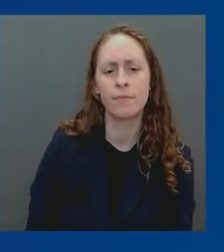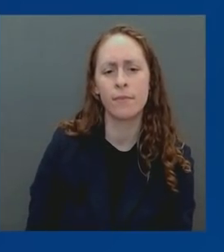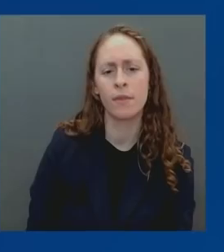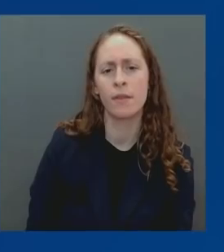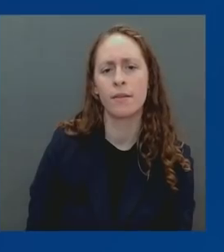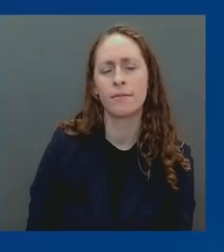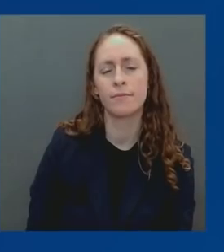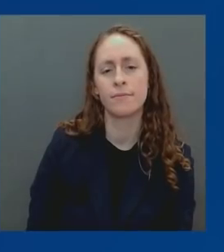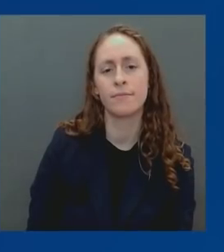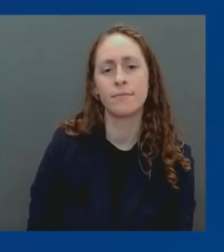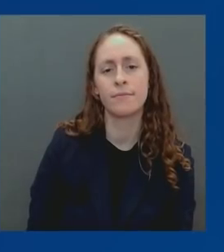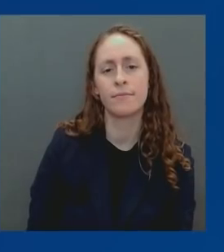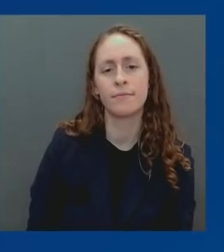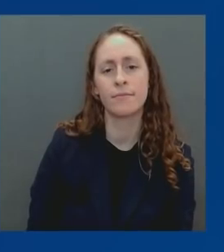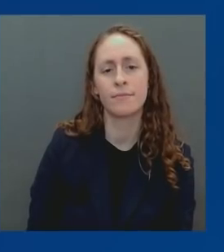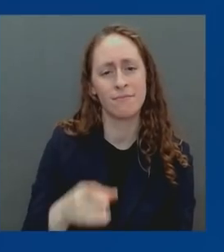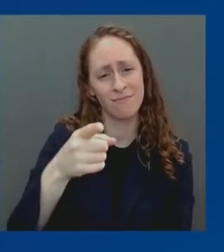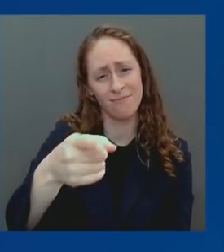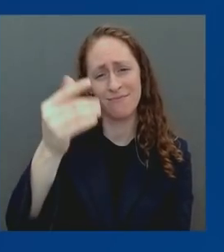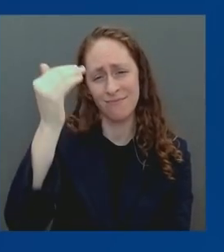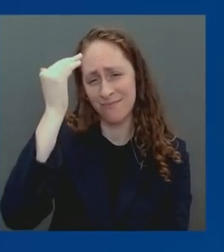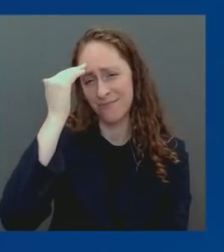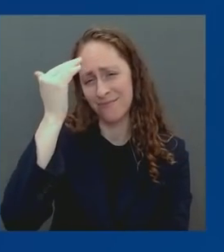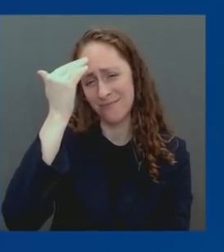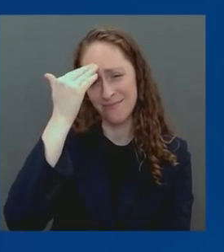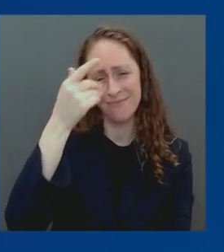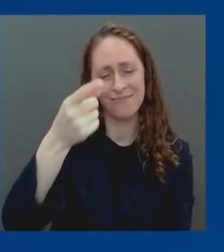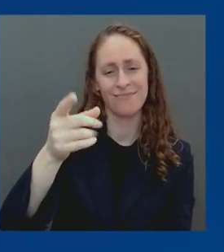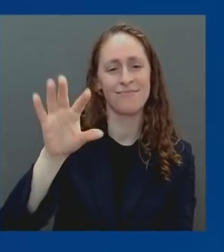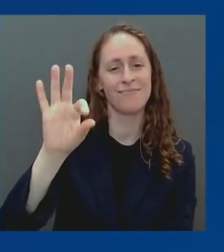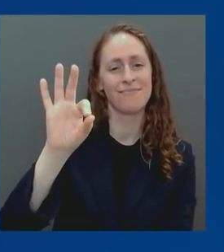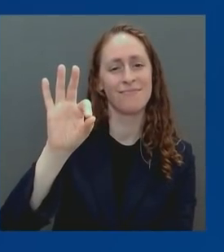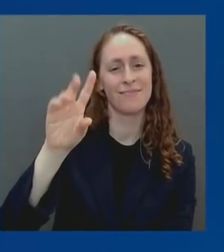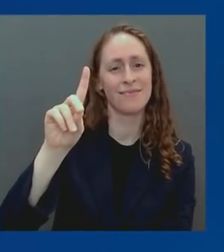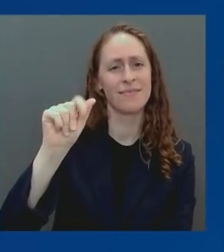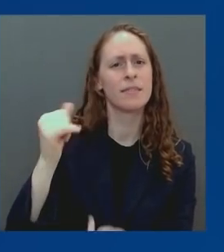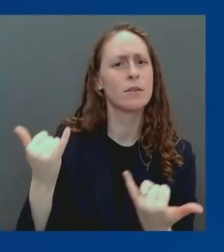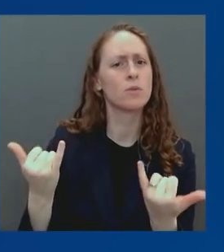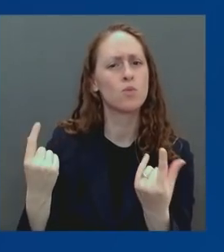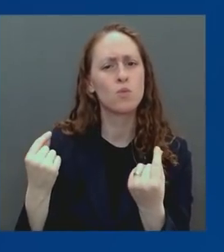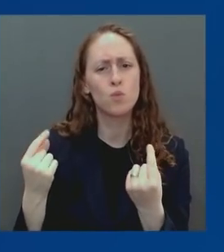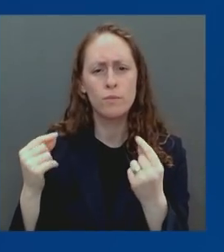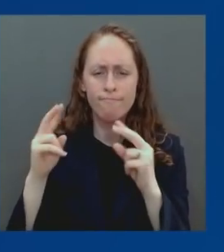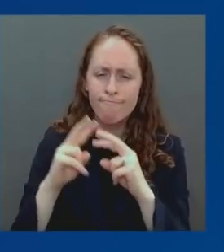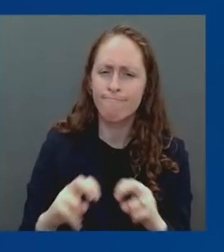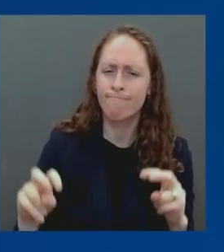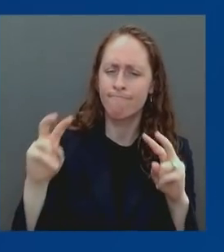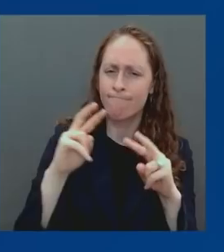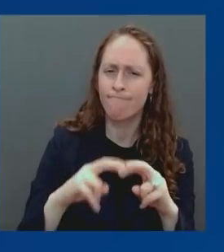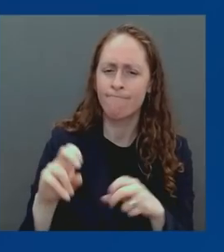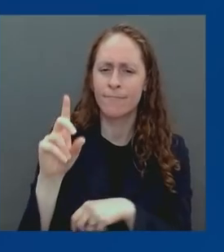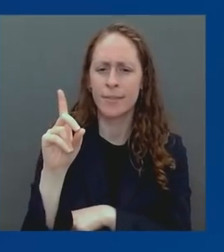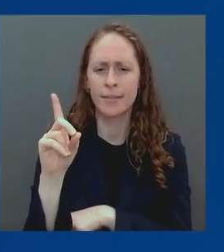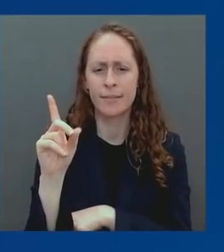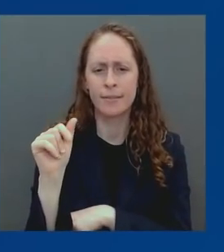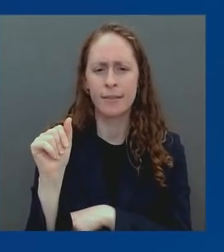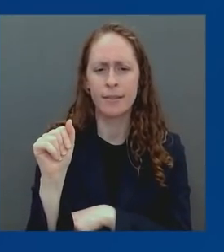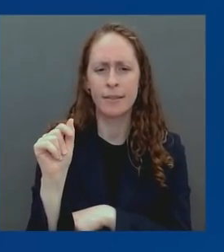the FDA is looking at the data very carefully and, in their typical fashion, they will be very careful in scrutinizing the data